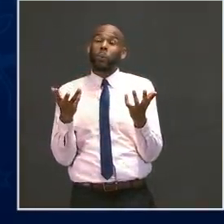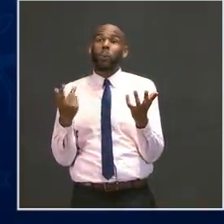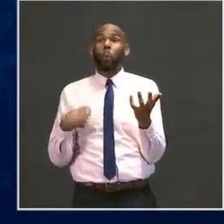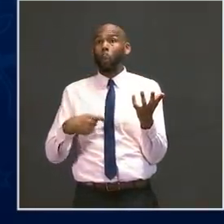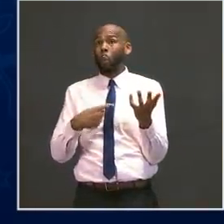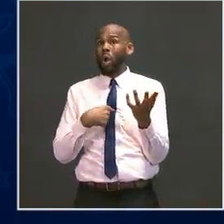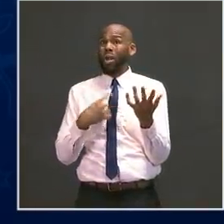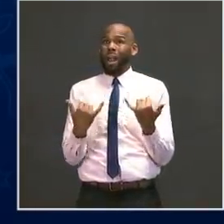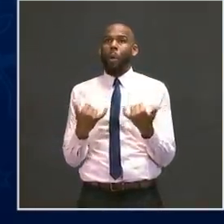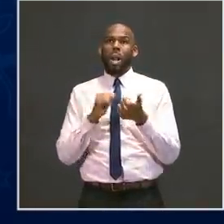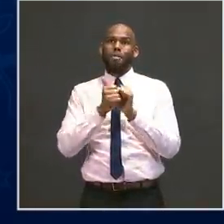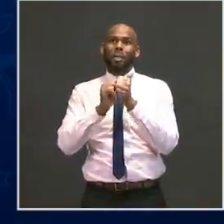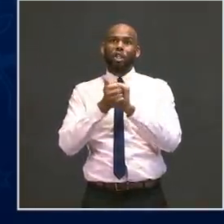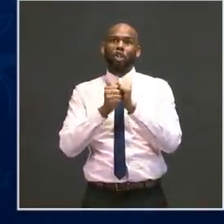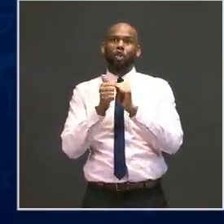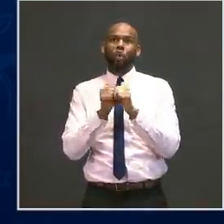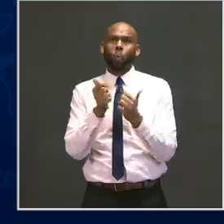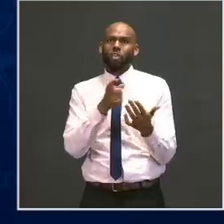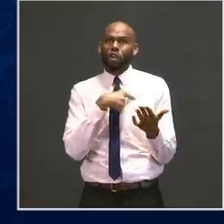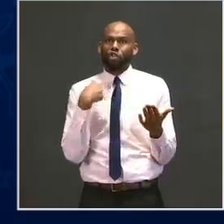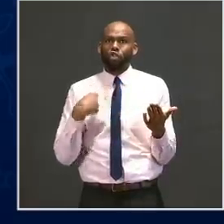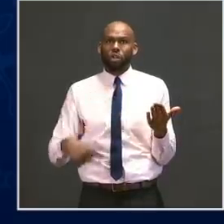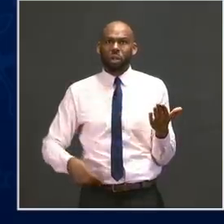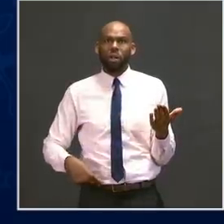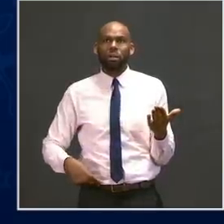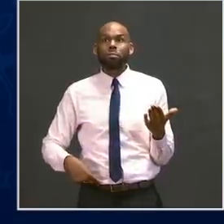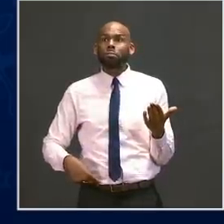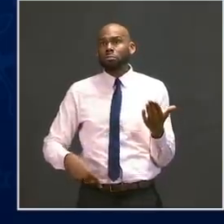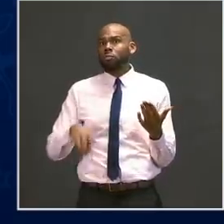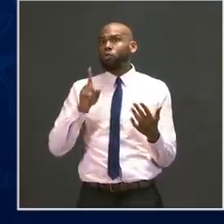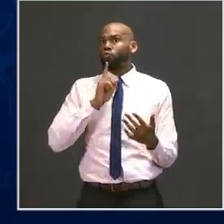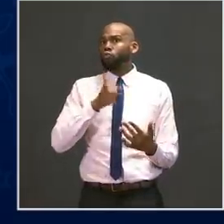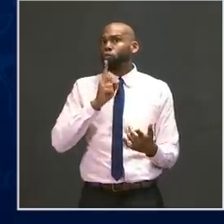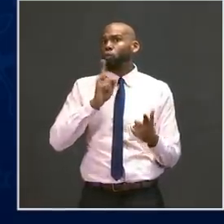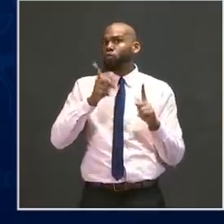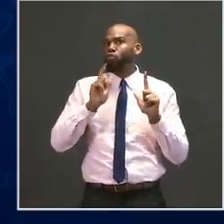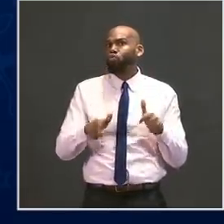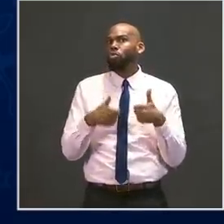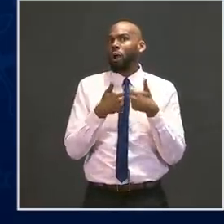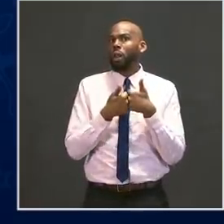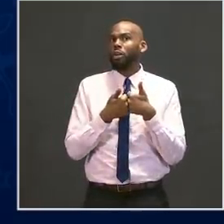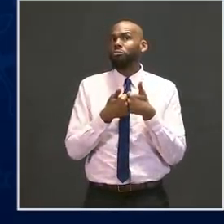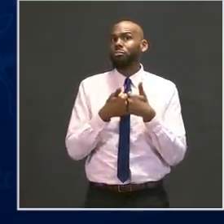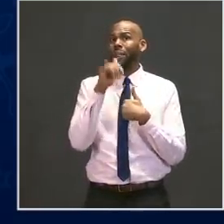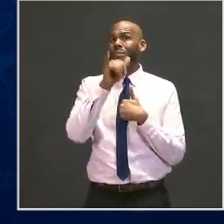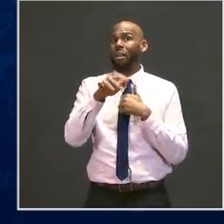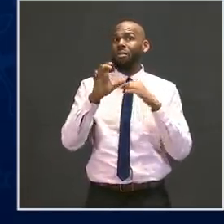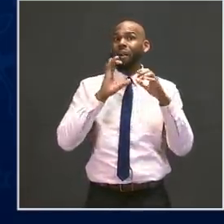and he's clear-eyed about the depth of that challenge. And so the conversation he had with President Xi